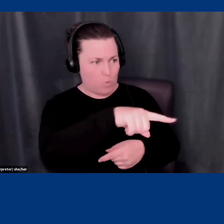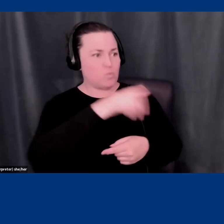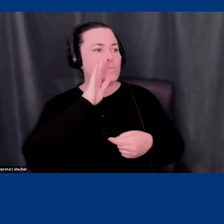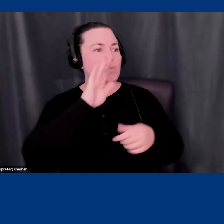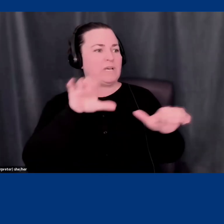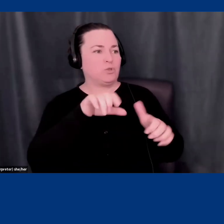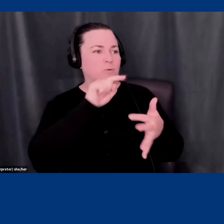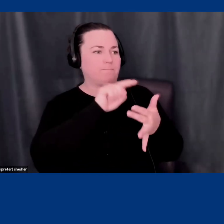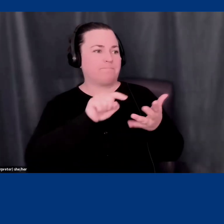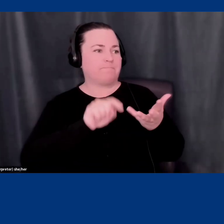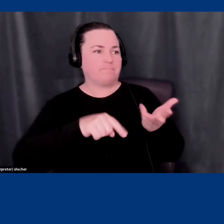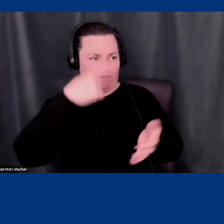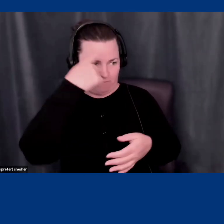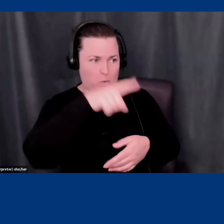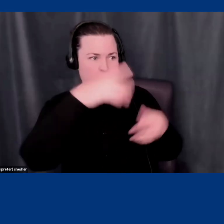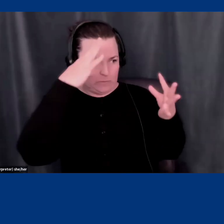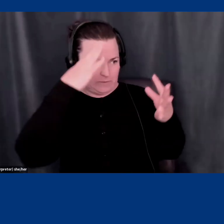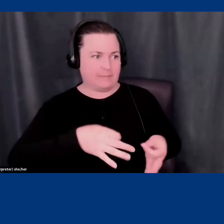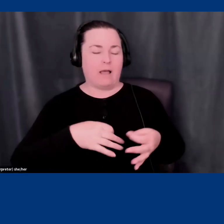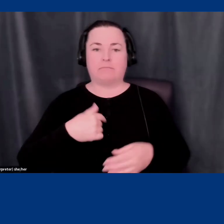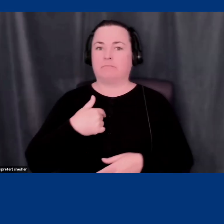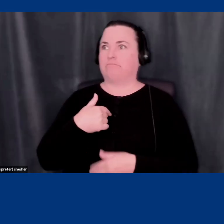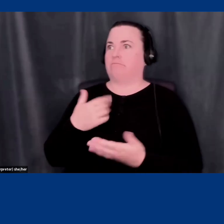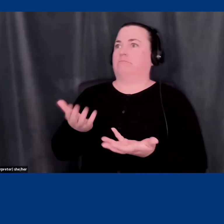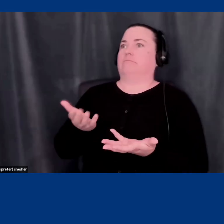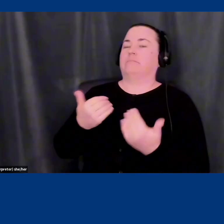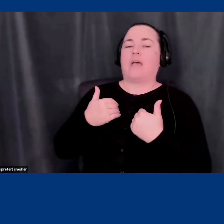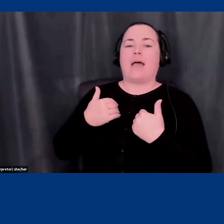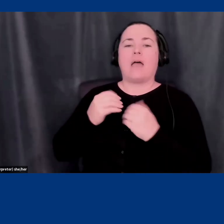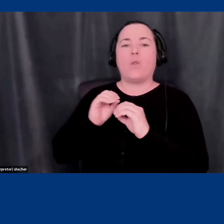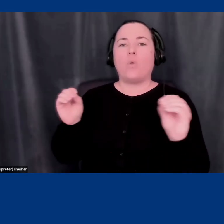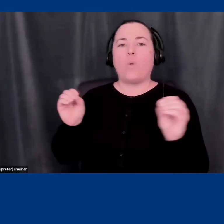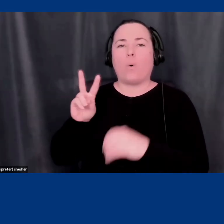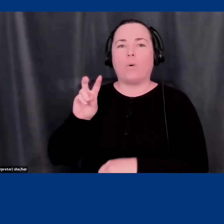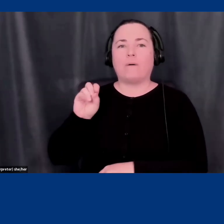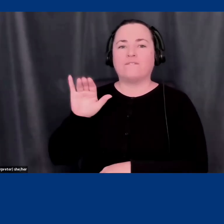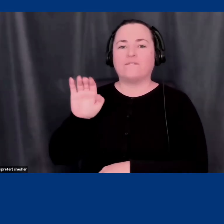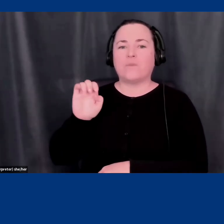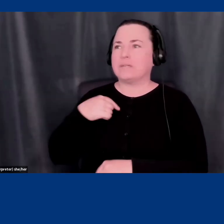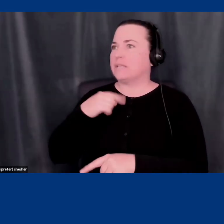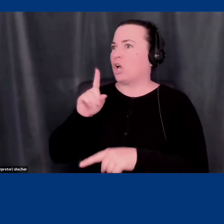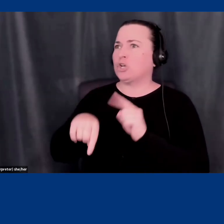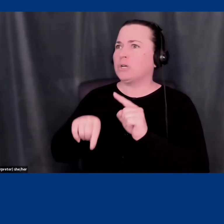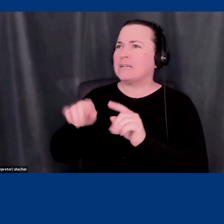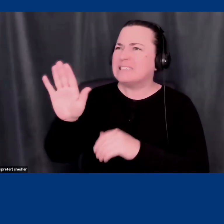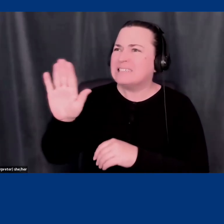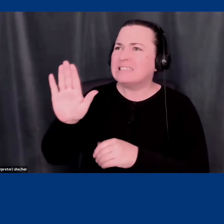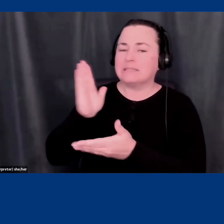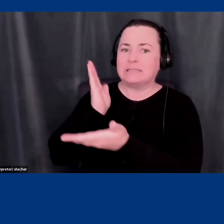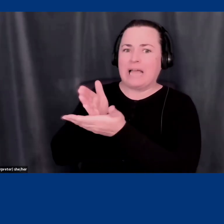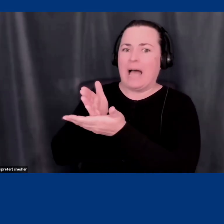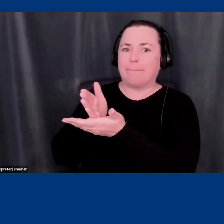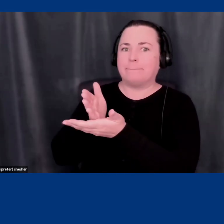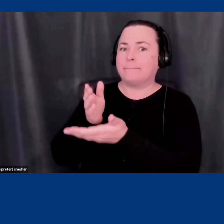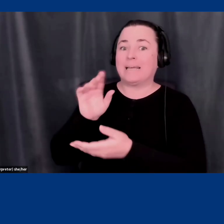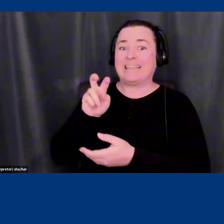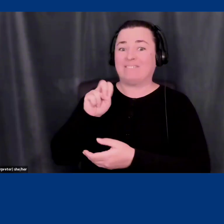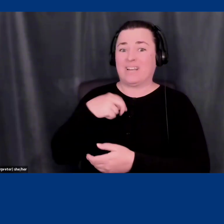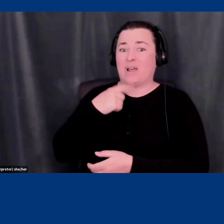voice to be able to stop those things. Even when I told one of the doctors that it was uncomfortable in my